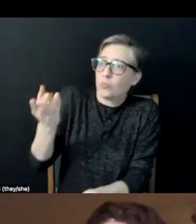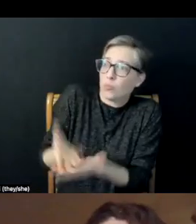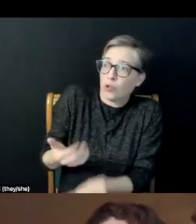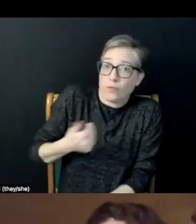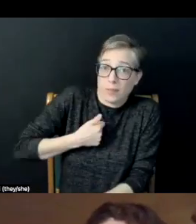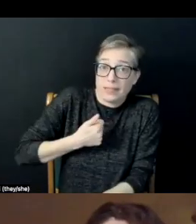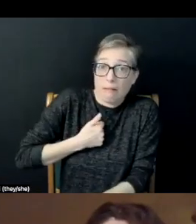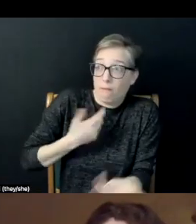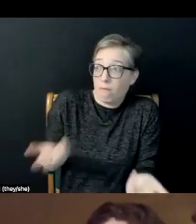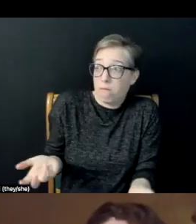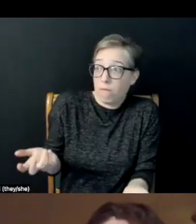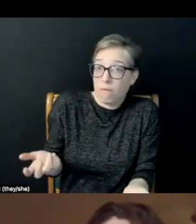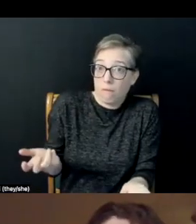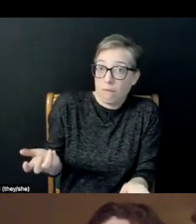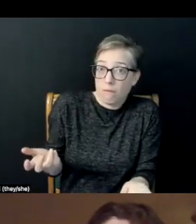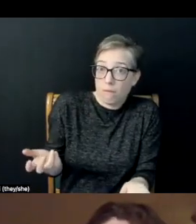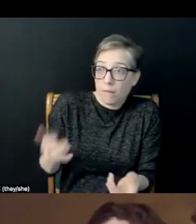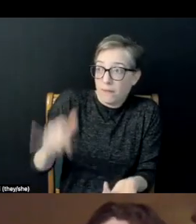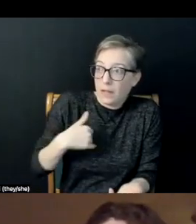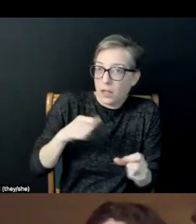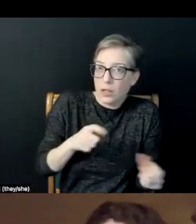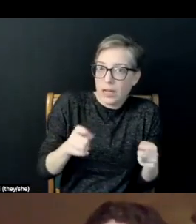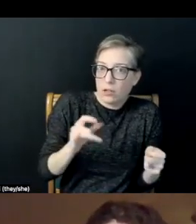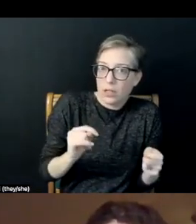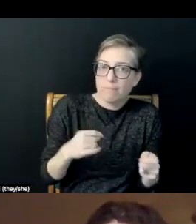This did not necessarily benefit me nor my daughter.